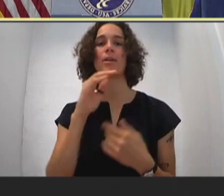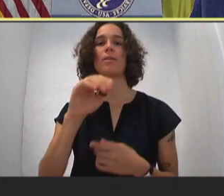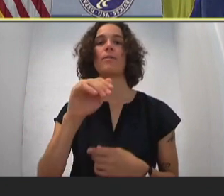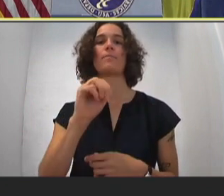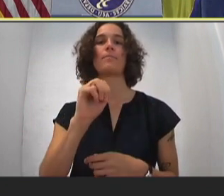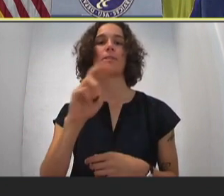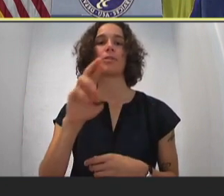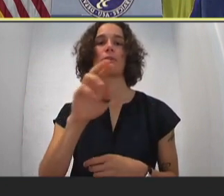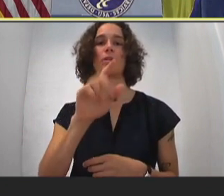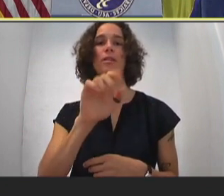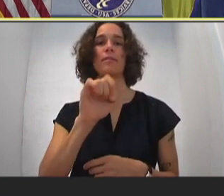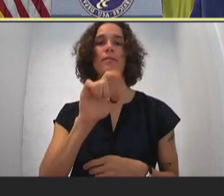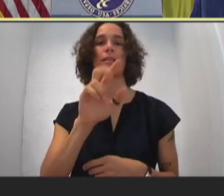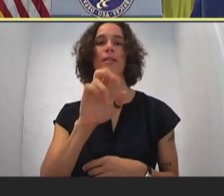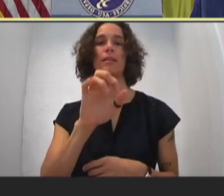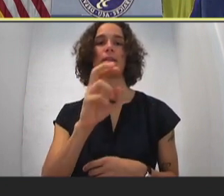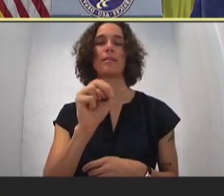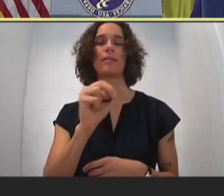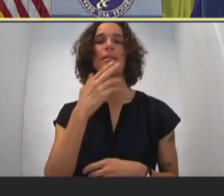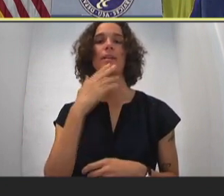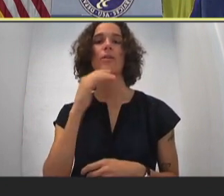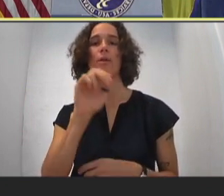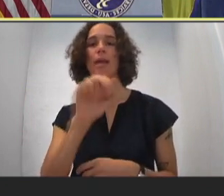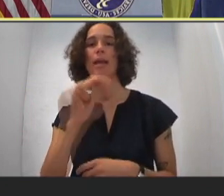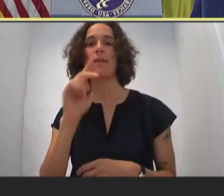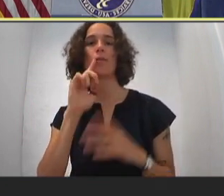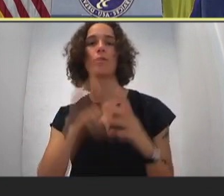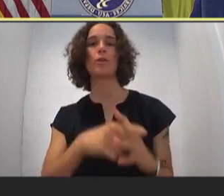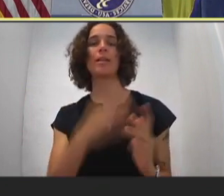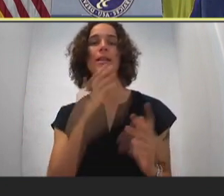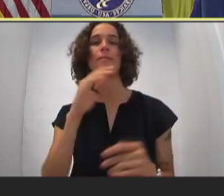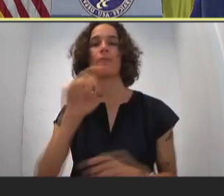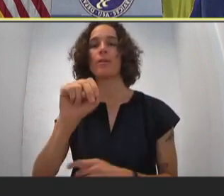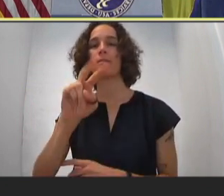for getting us started and to the NVAC team for its work in planning this meeting and